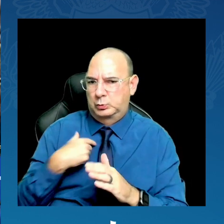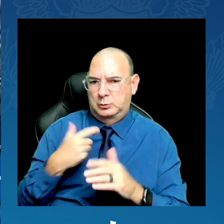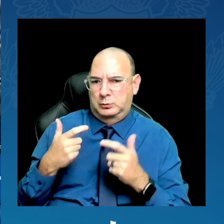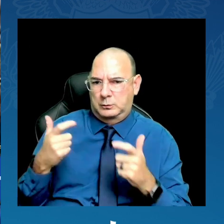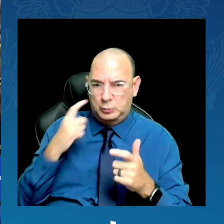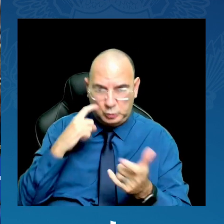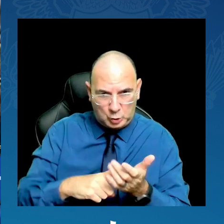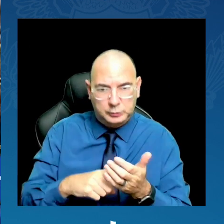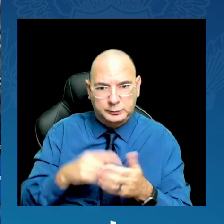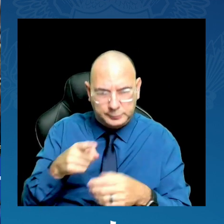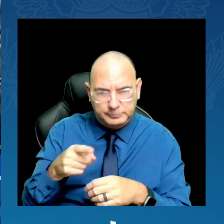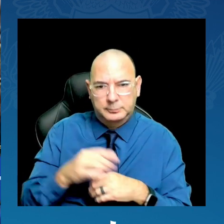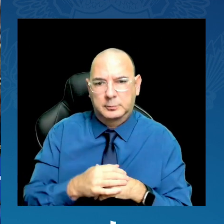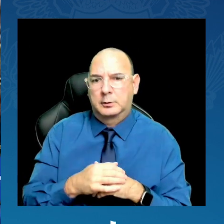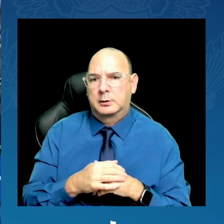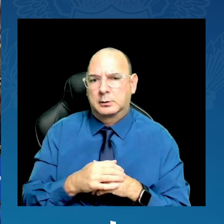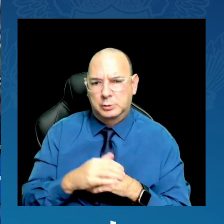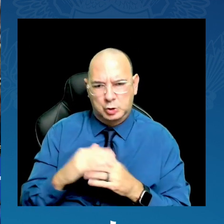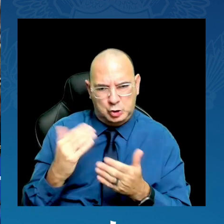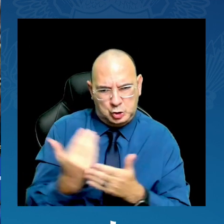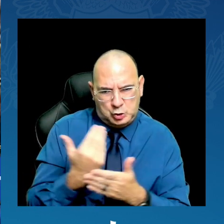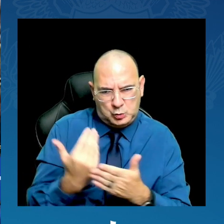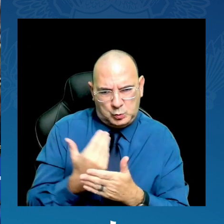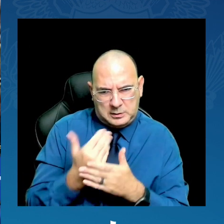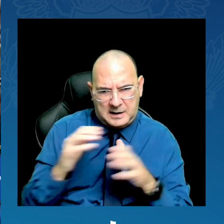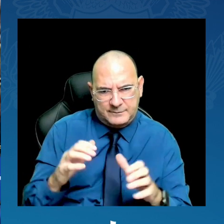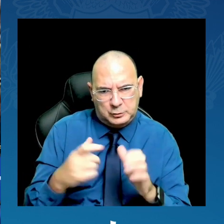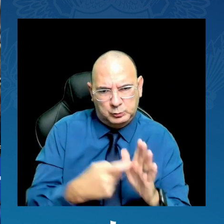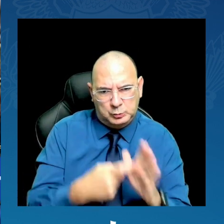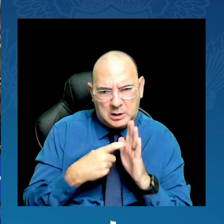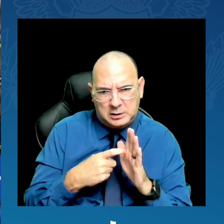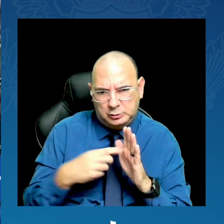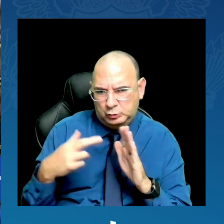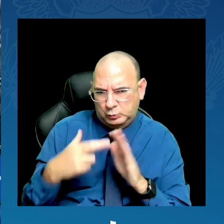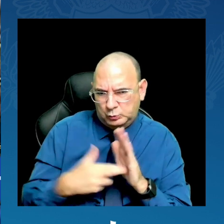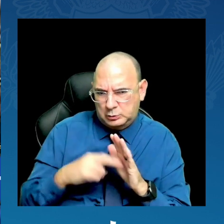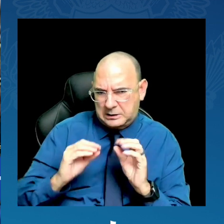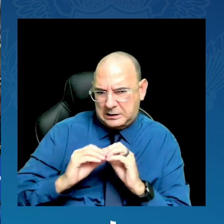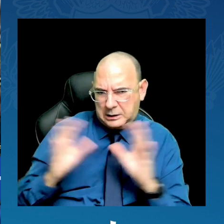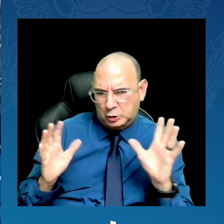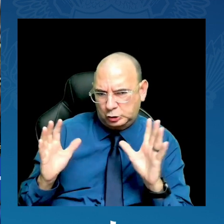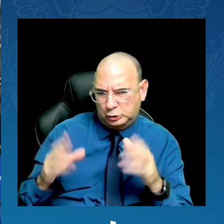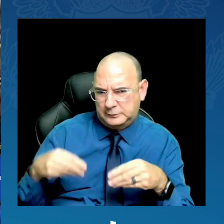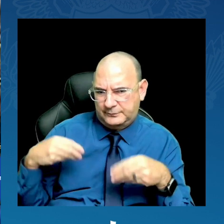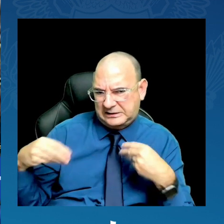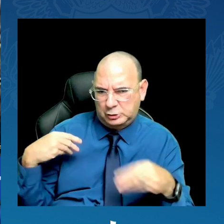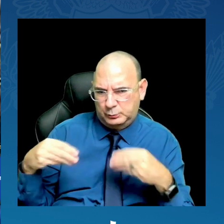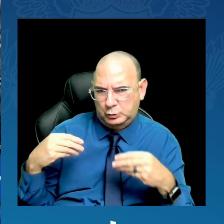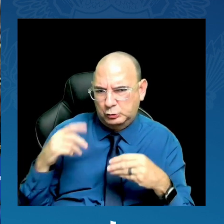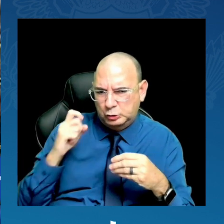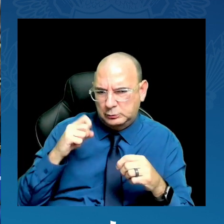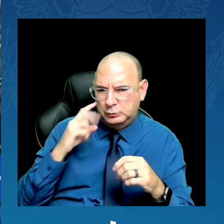do require regulatory clarity and flexibility and predictability. Obviously, from D.O.T. and FAA point of view,